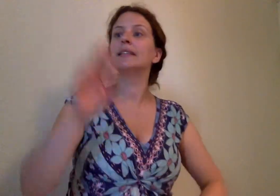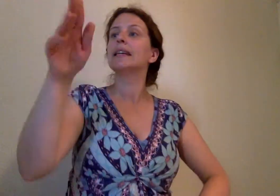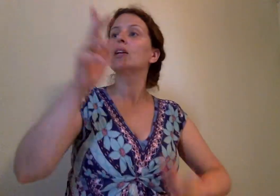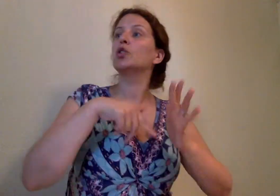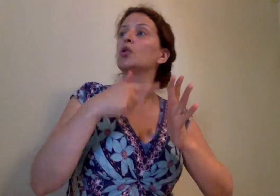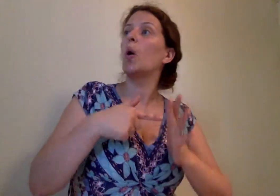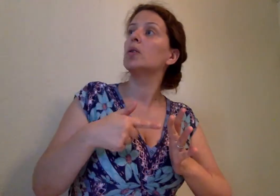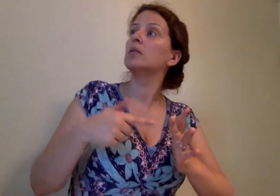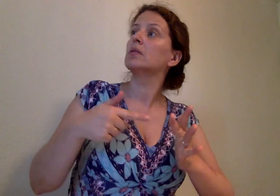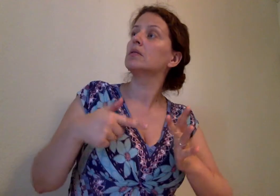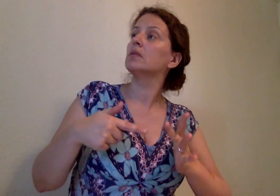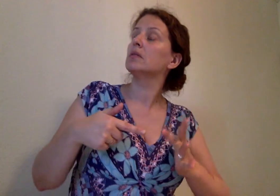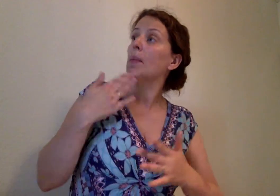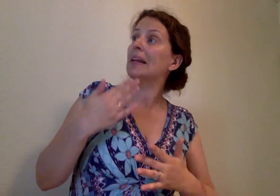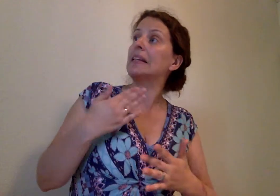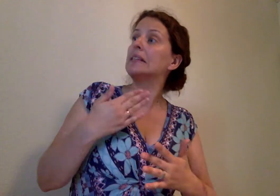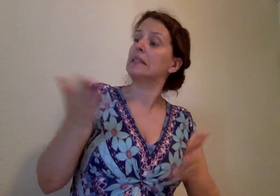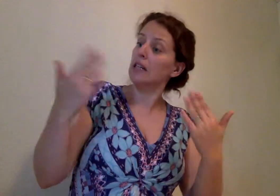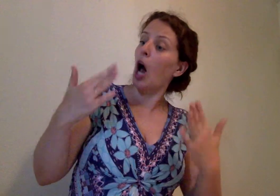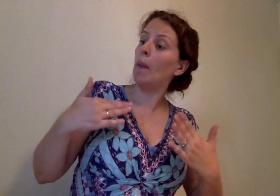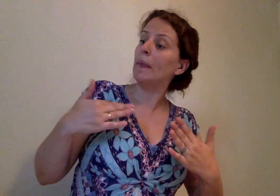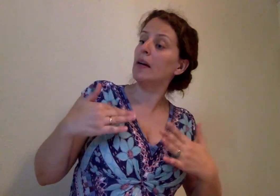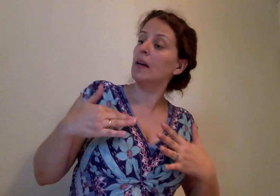"John, please come."